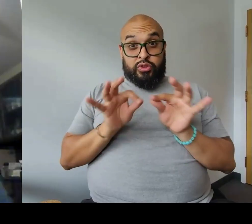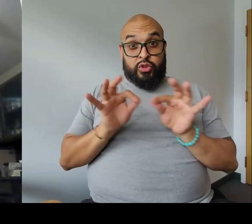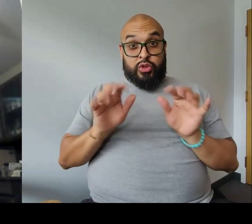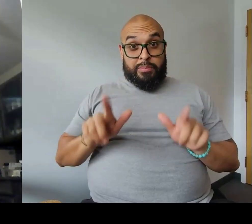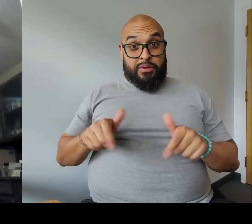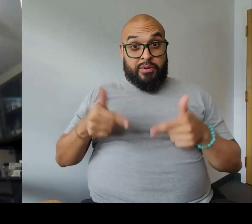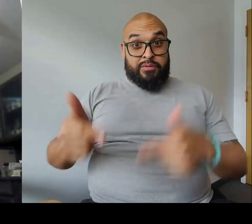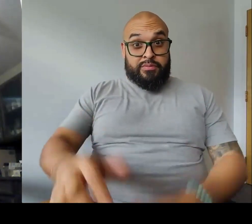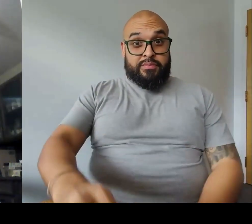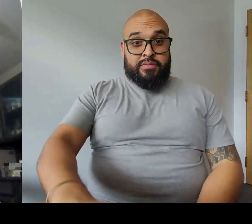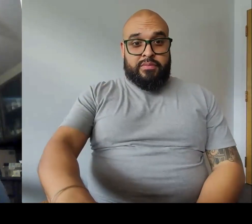Thank you, Alessia